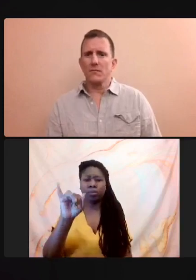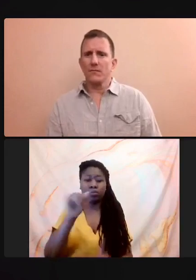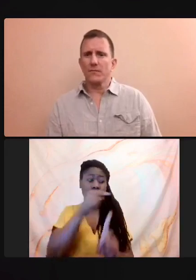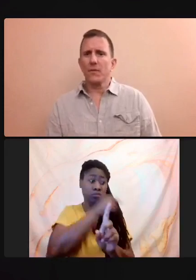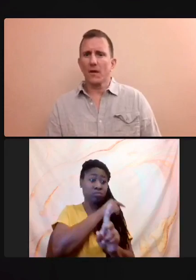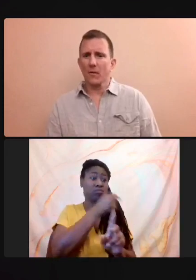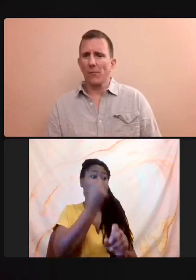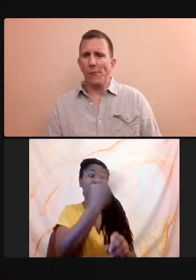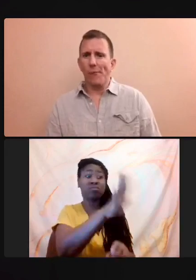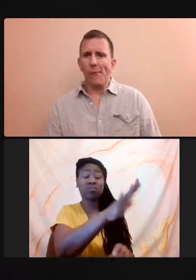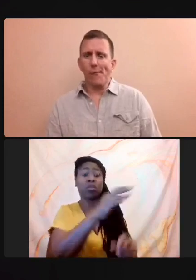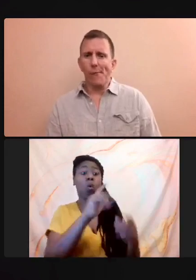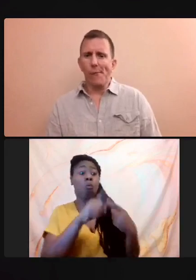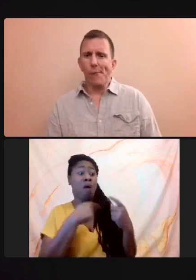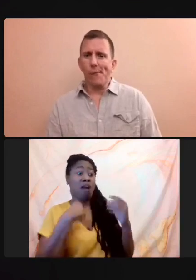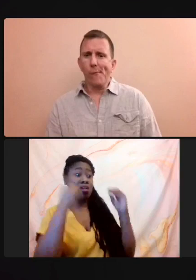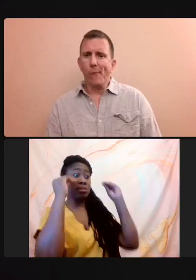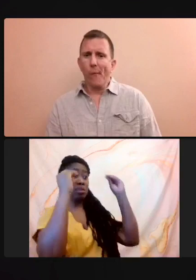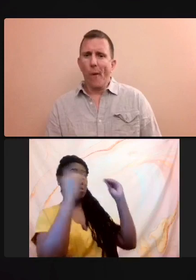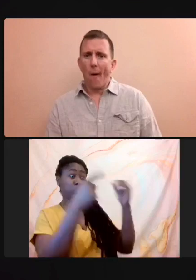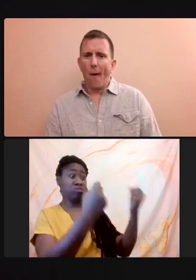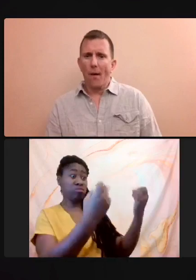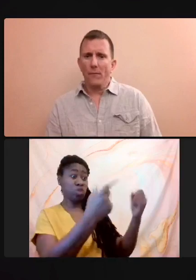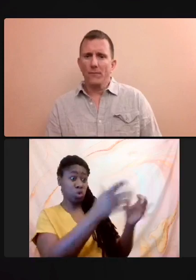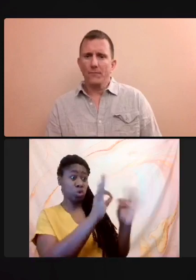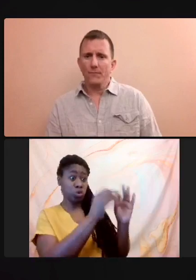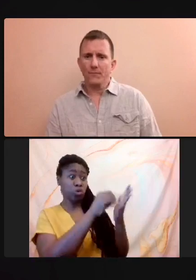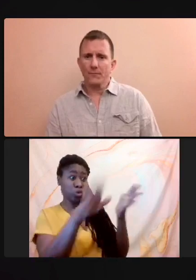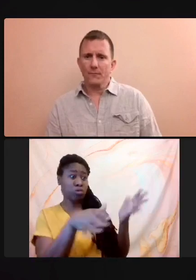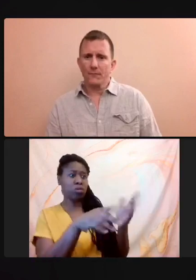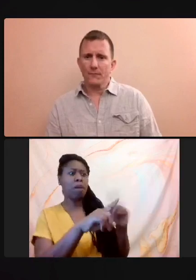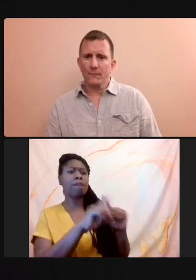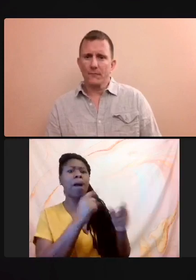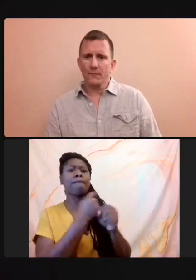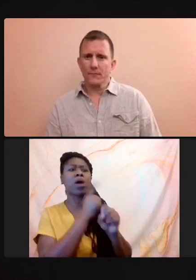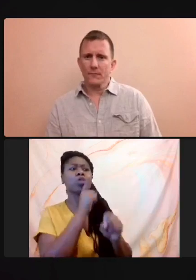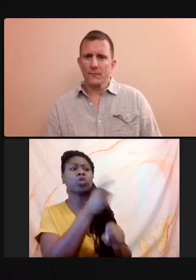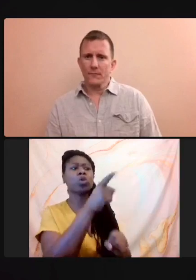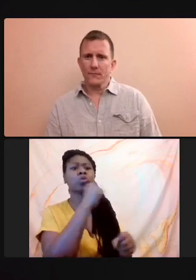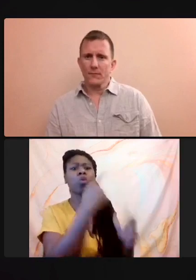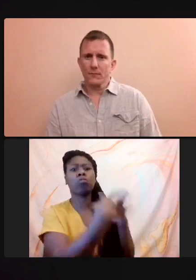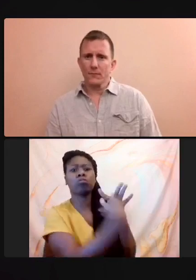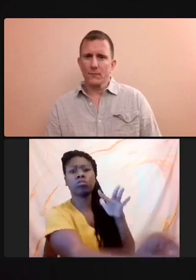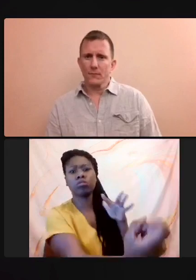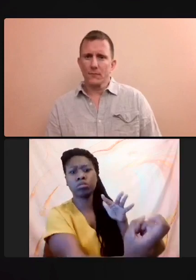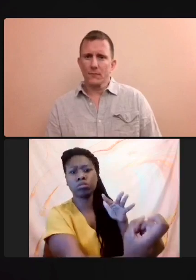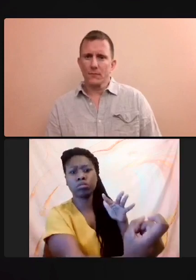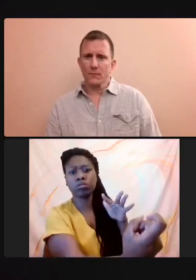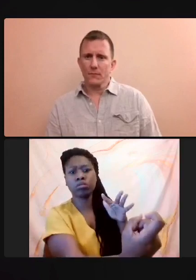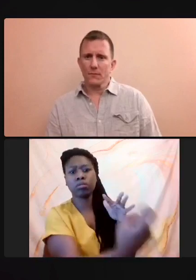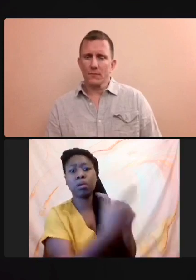But we have to be involved again with, like I said, NAOBI, me in terms of, like I said, teaching signs of the interpreter.